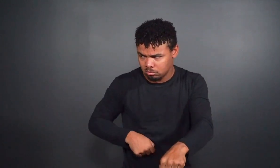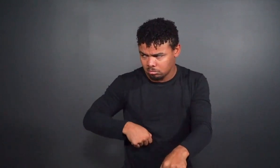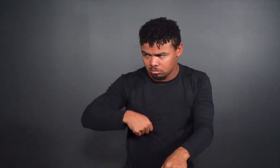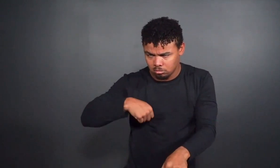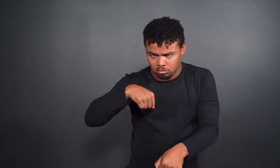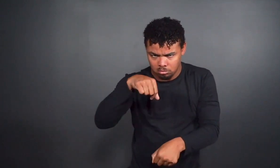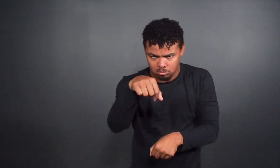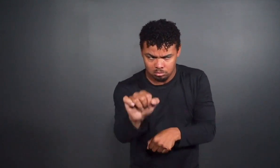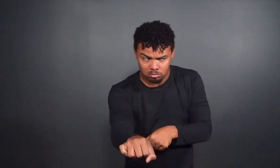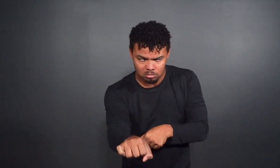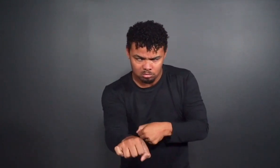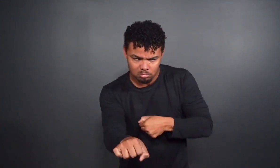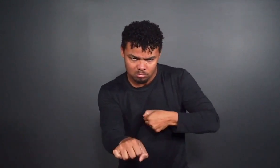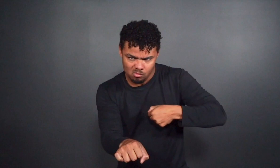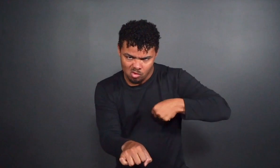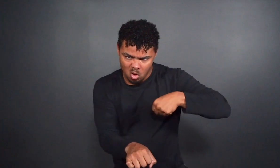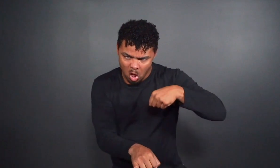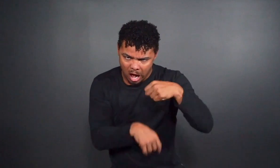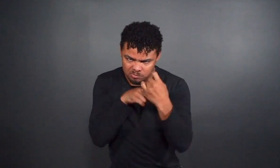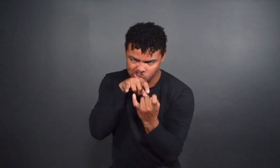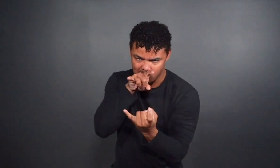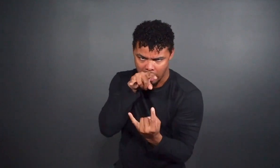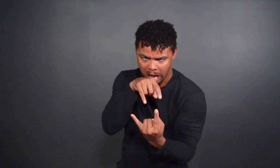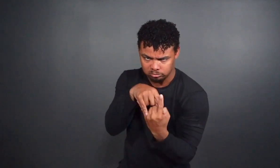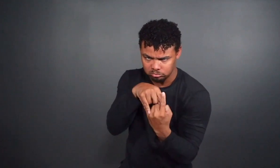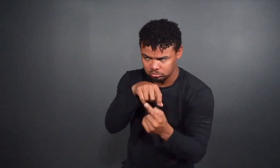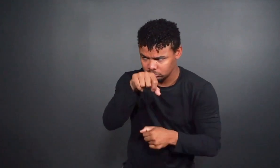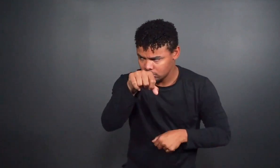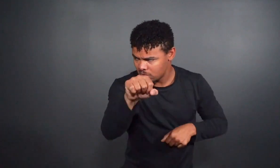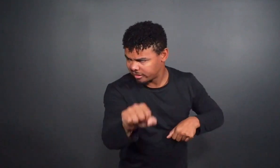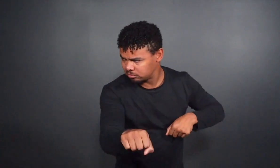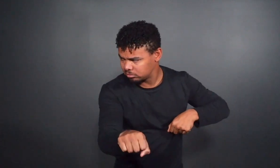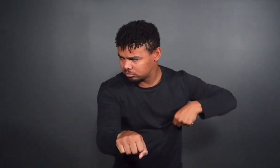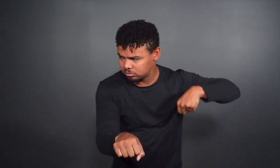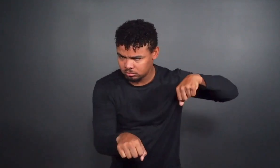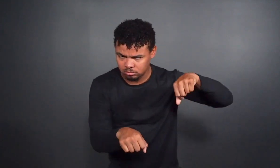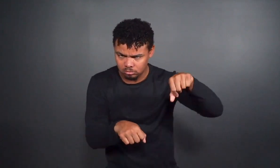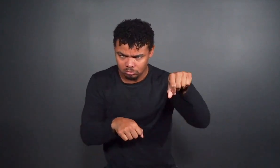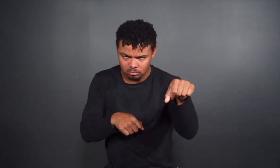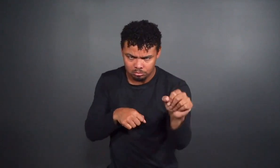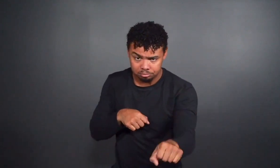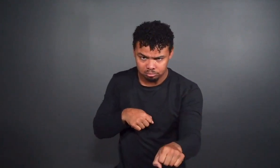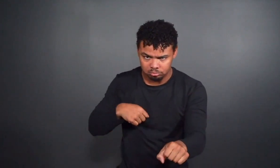SUBJECT prowls. Subject’s jaws snap. SUBJECT continues prowling,